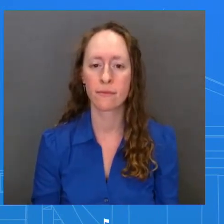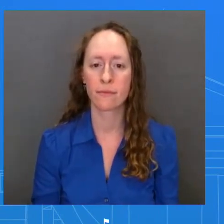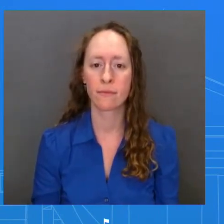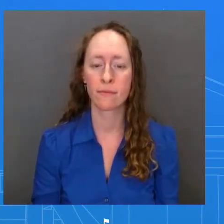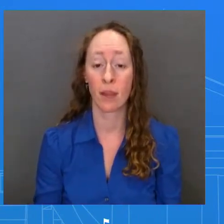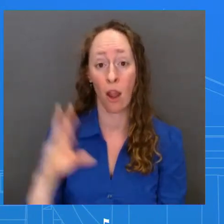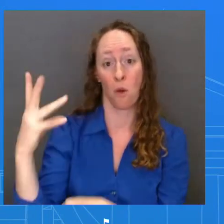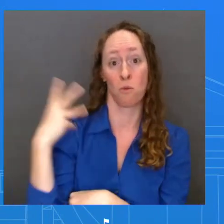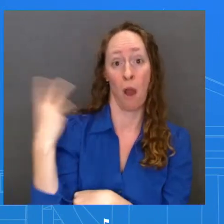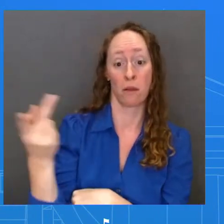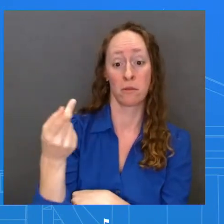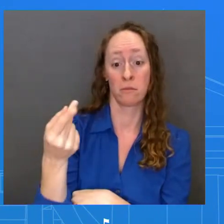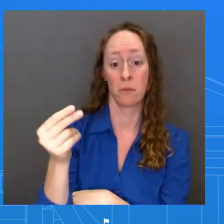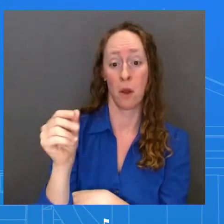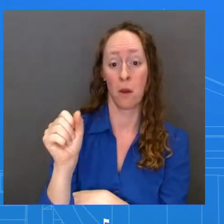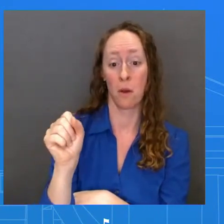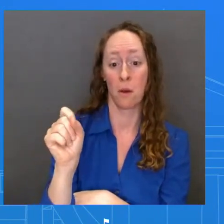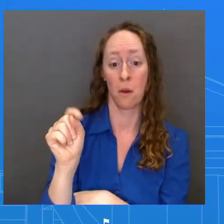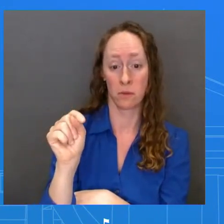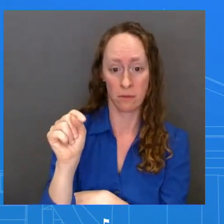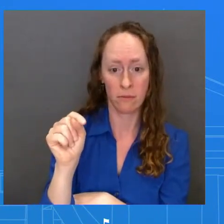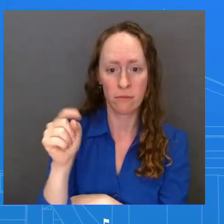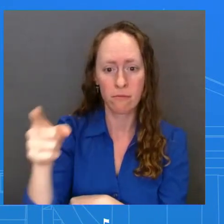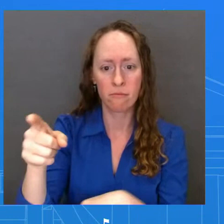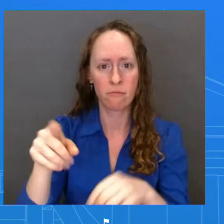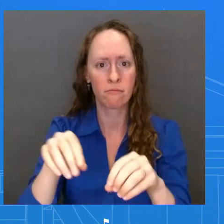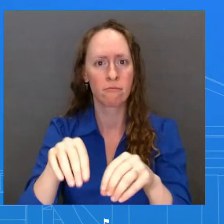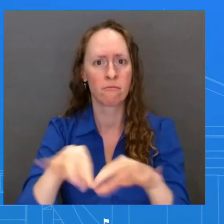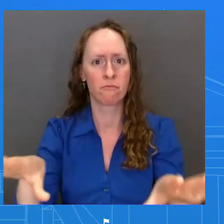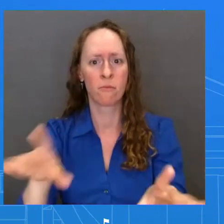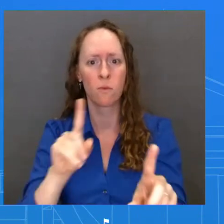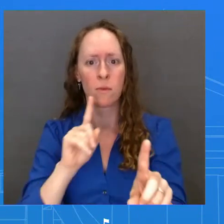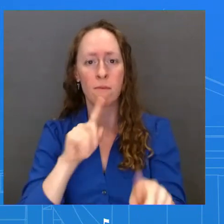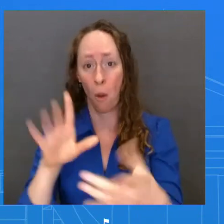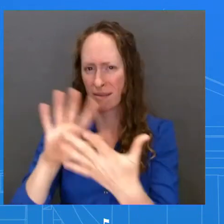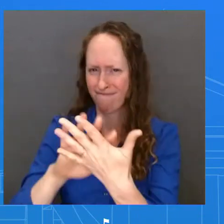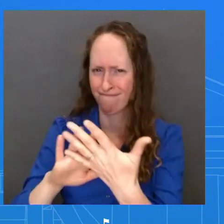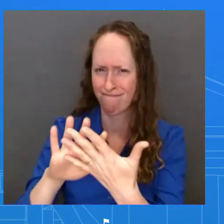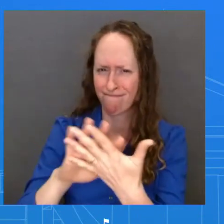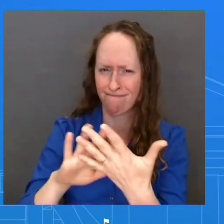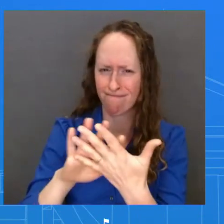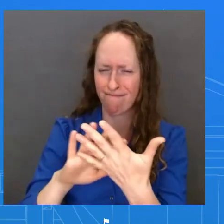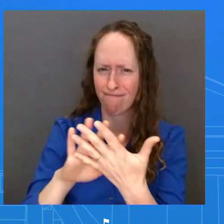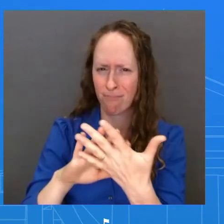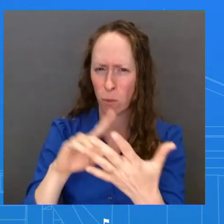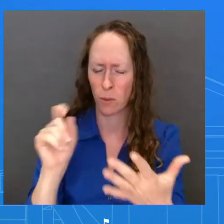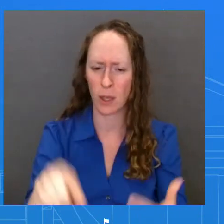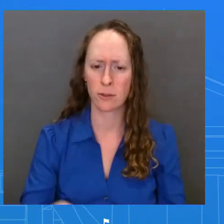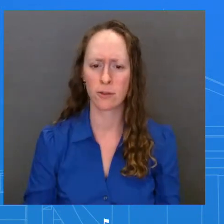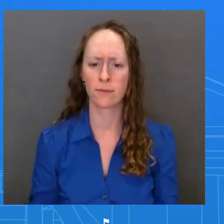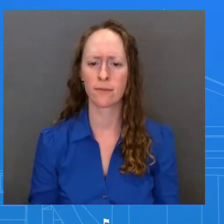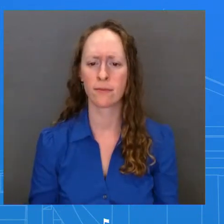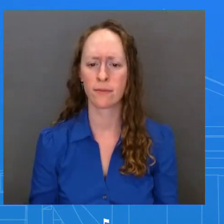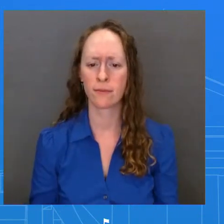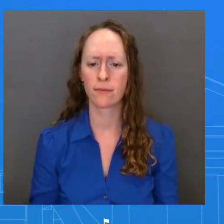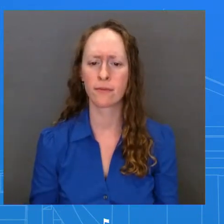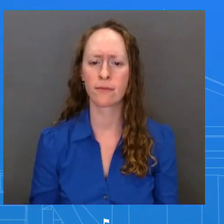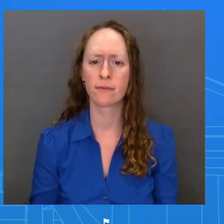to be able to reach Melitopol. Is that an accurate assessment of their counteroffensive right now? Mr. Sullivan: So, I'm not going to speak to intelligence reports.